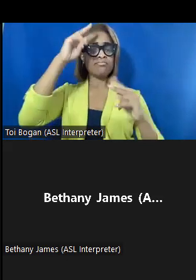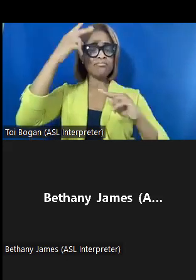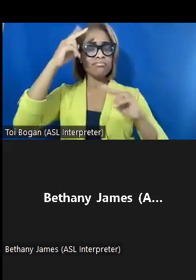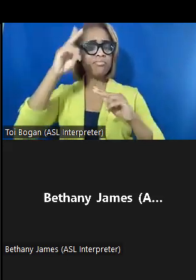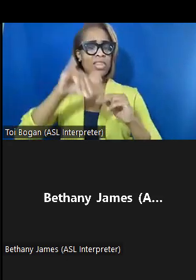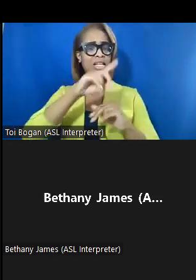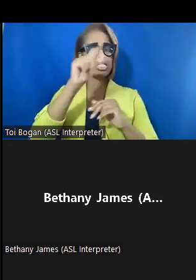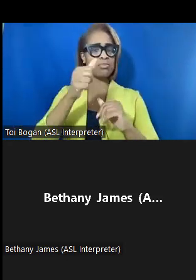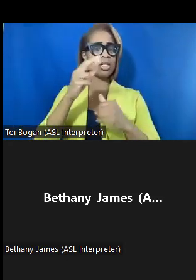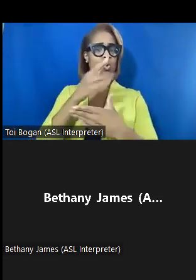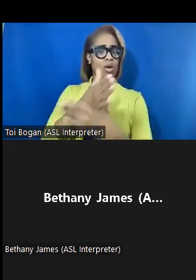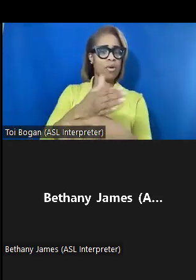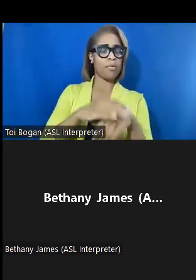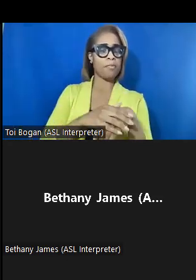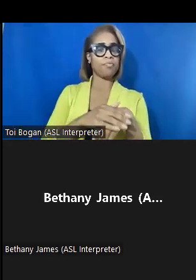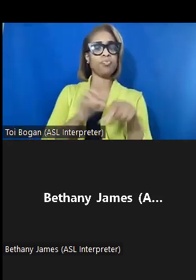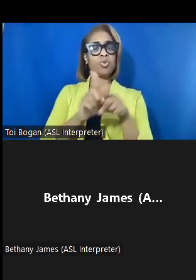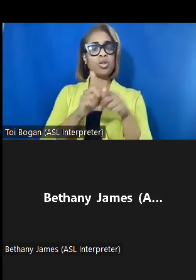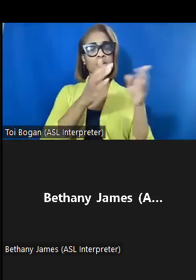And then finally, individuals that have no impairment at all.